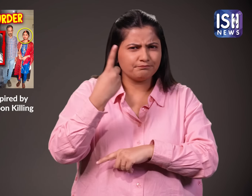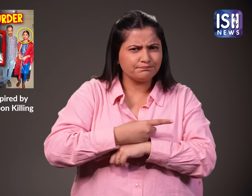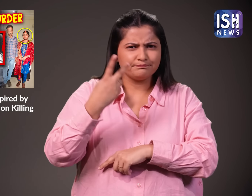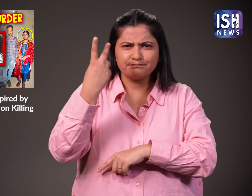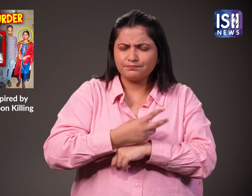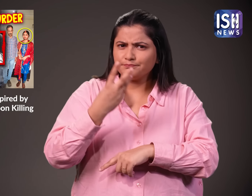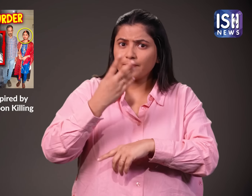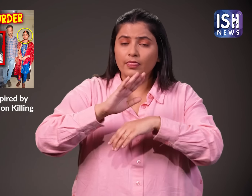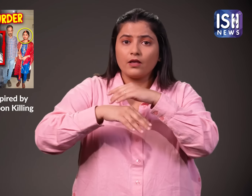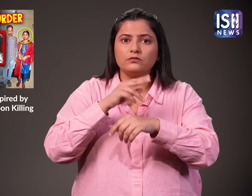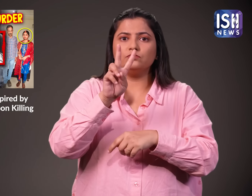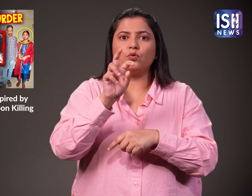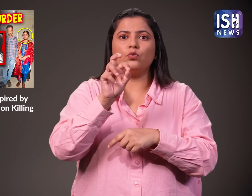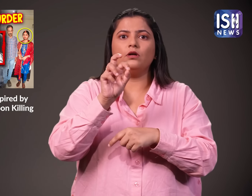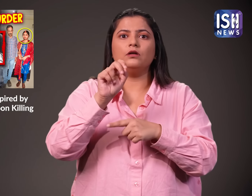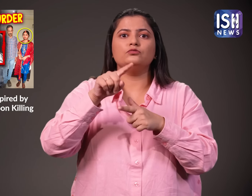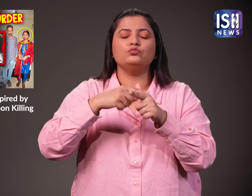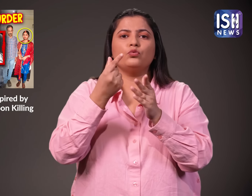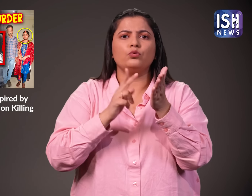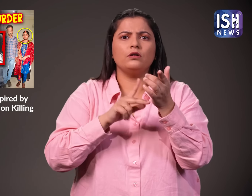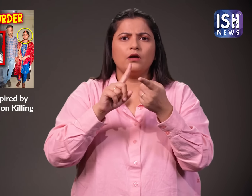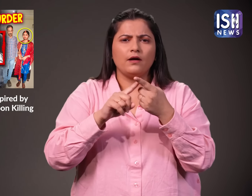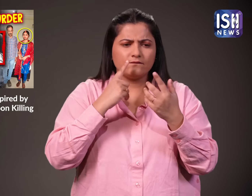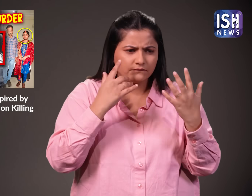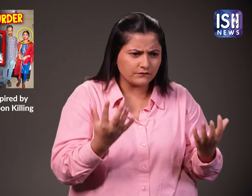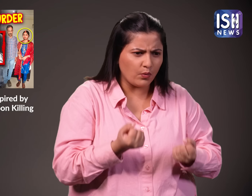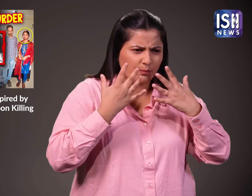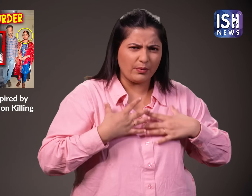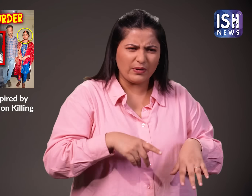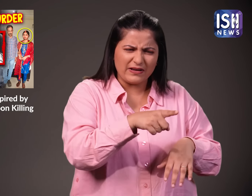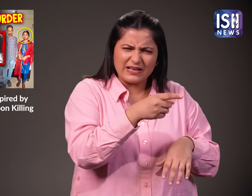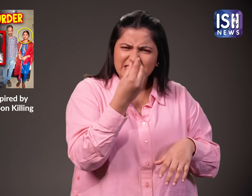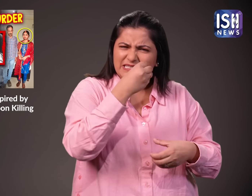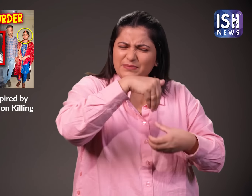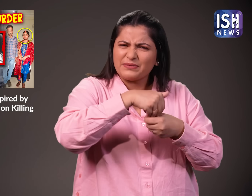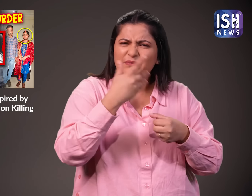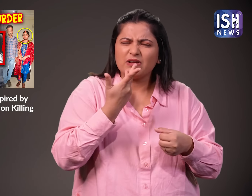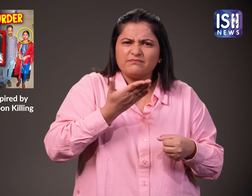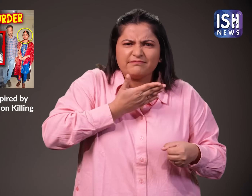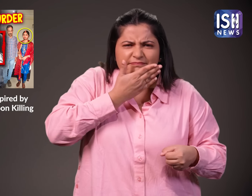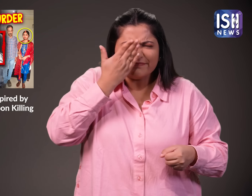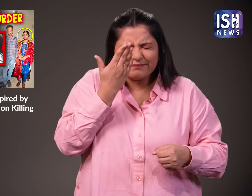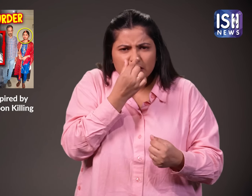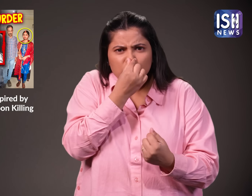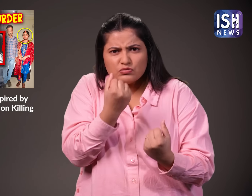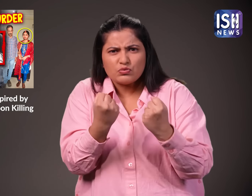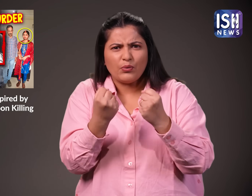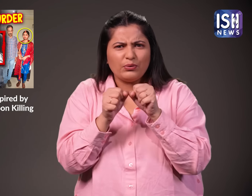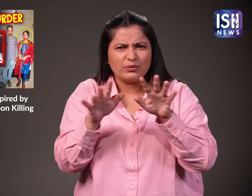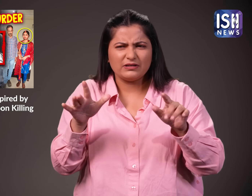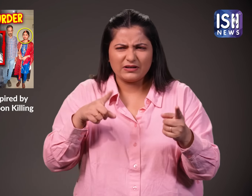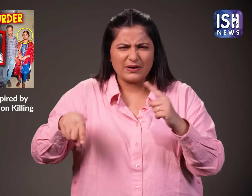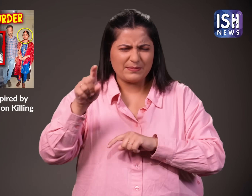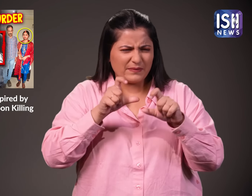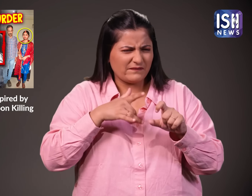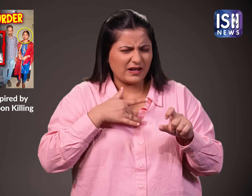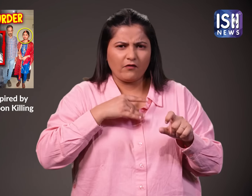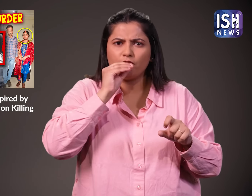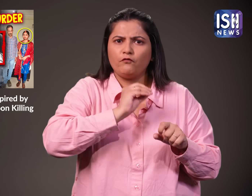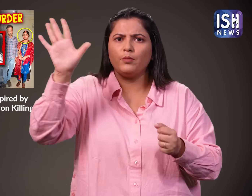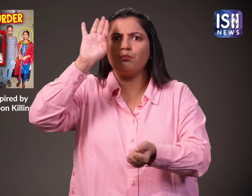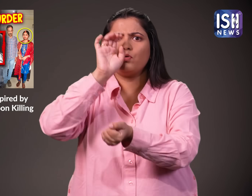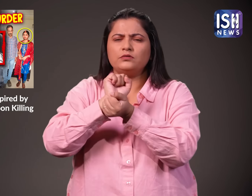3 days later, on 20th June, locals discovered a decomposing body inside a sack and informed police.